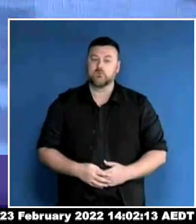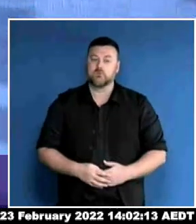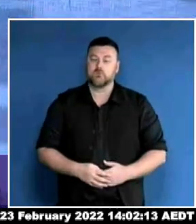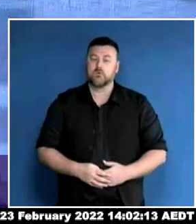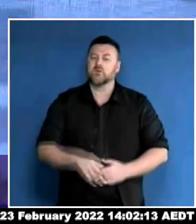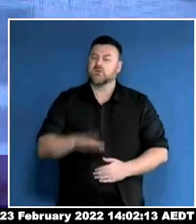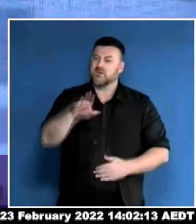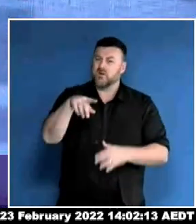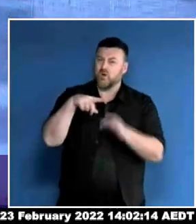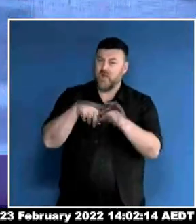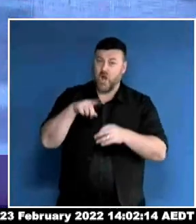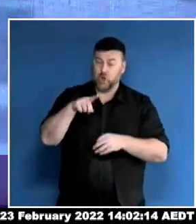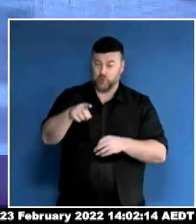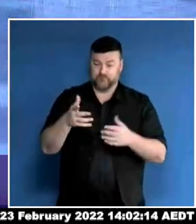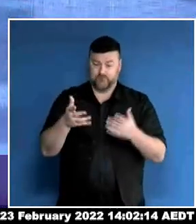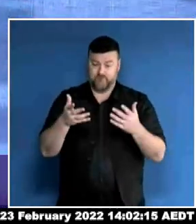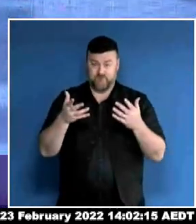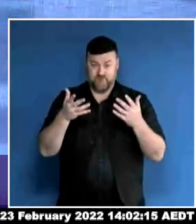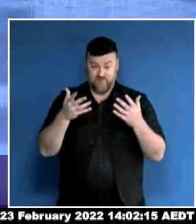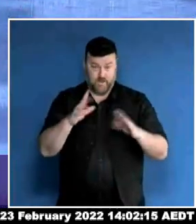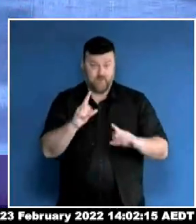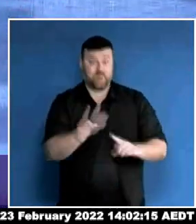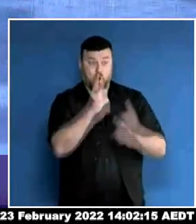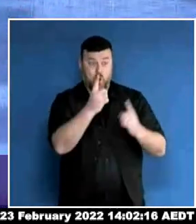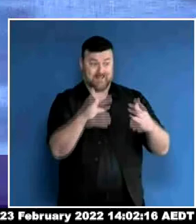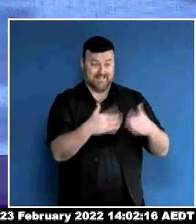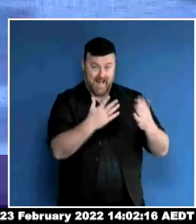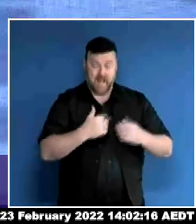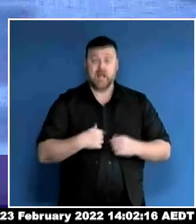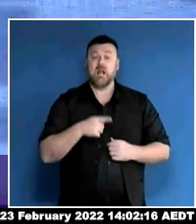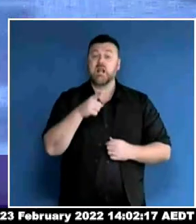bench and went, "I haven't got the money to buy all these things." So you had to apply